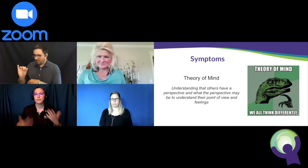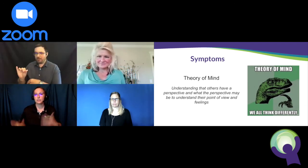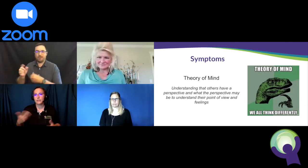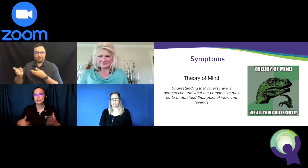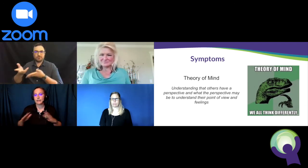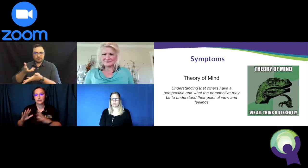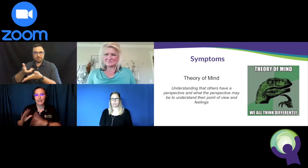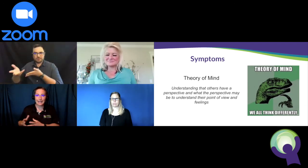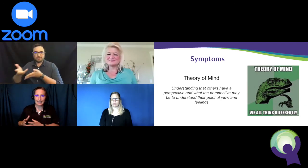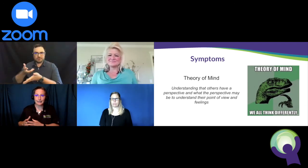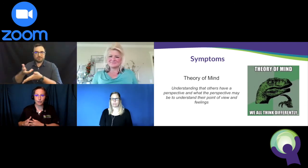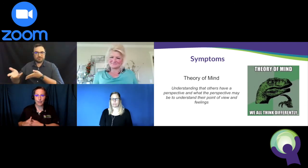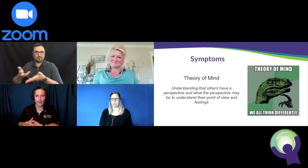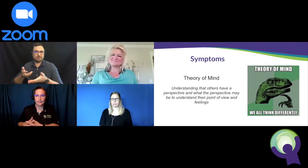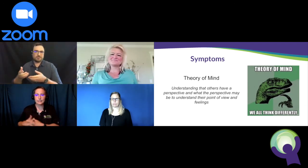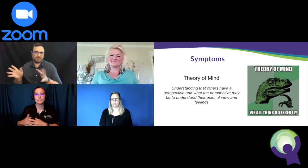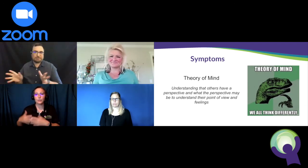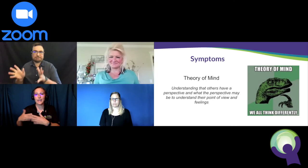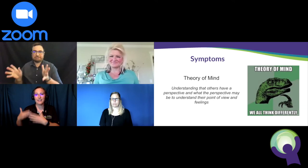These are things that are lacking in their minds and so they have to be